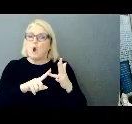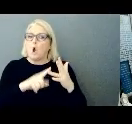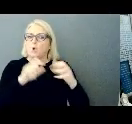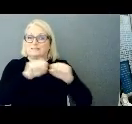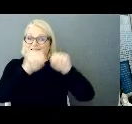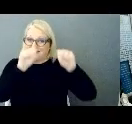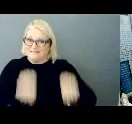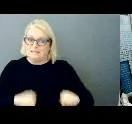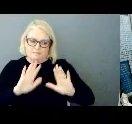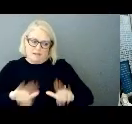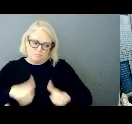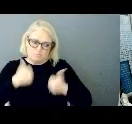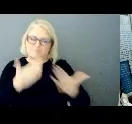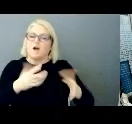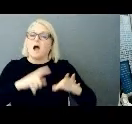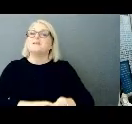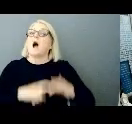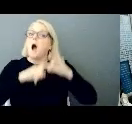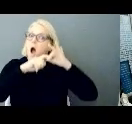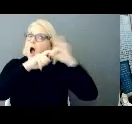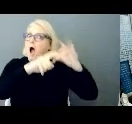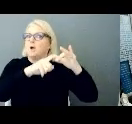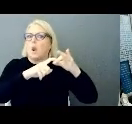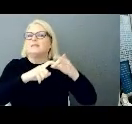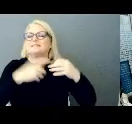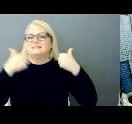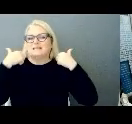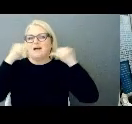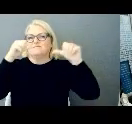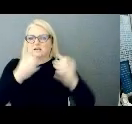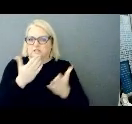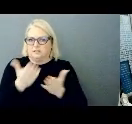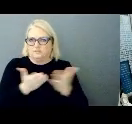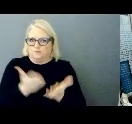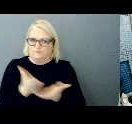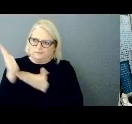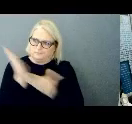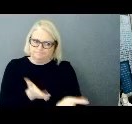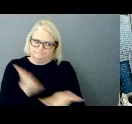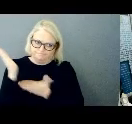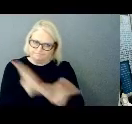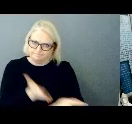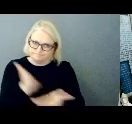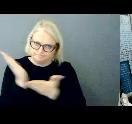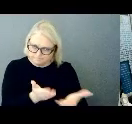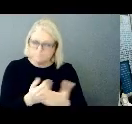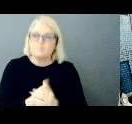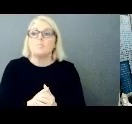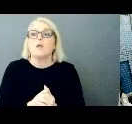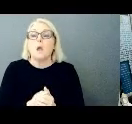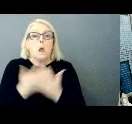and safe services for people with a disability. So, the thing I'm going to talk about then is, "Well, what do you need to know